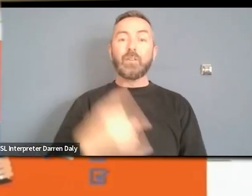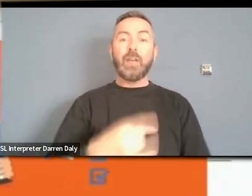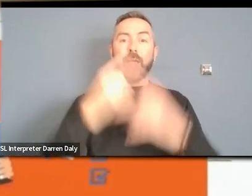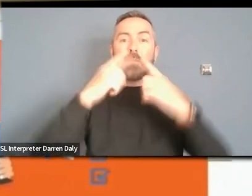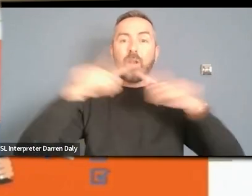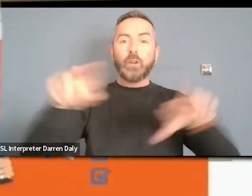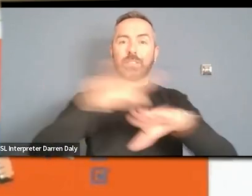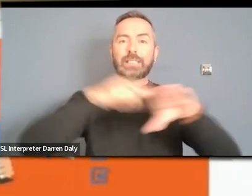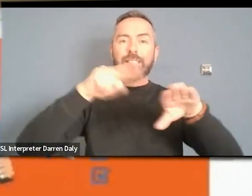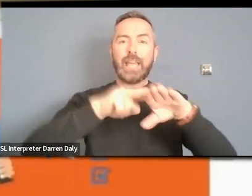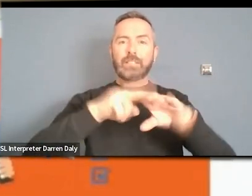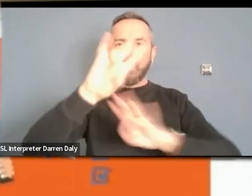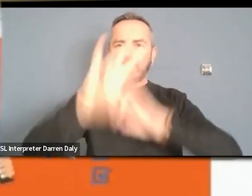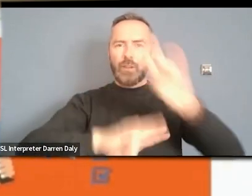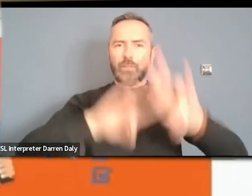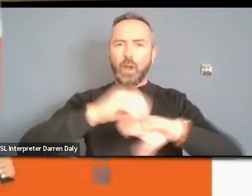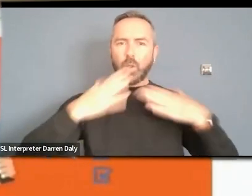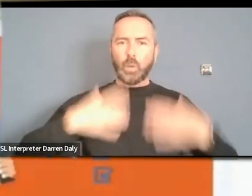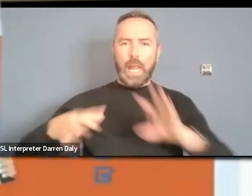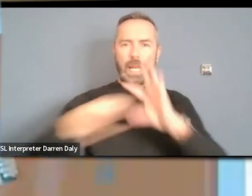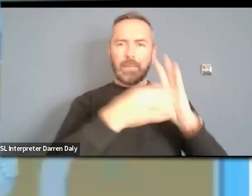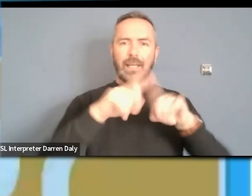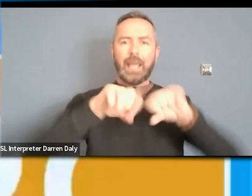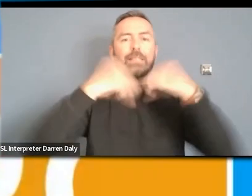National Survey on Well-being and Social Inclusion.